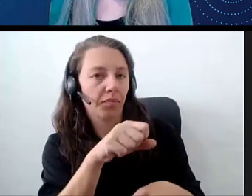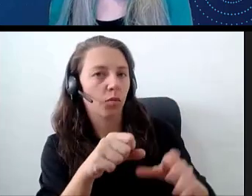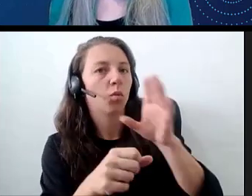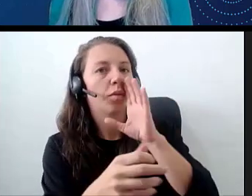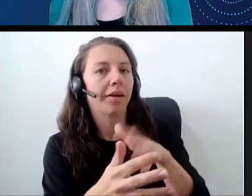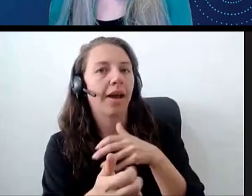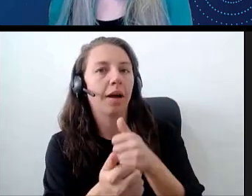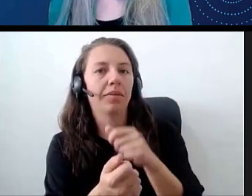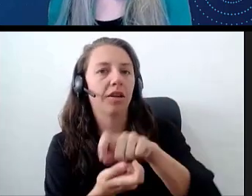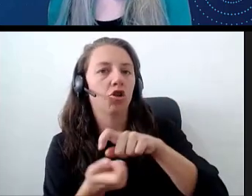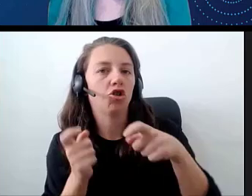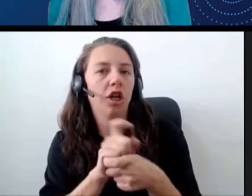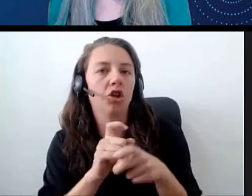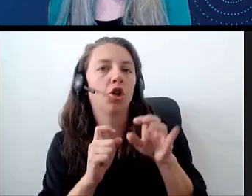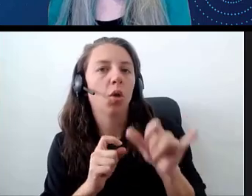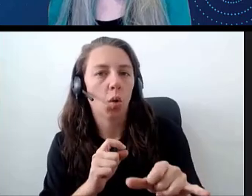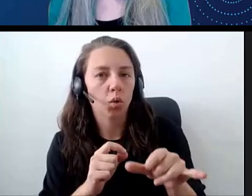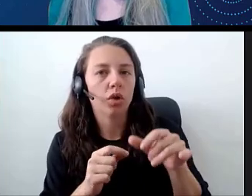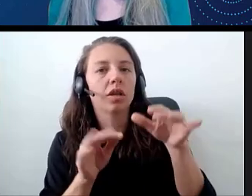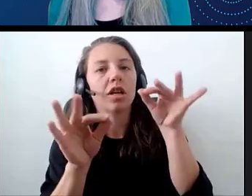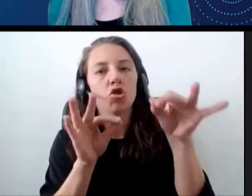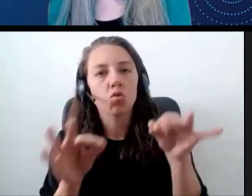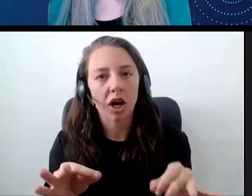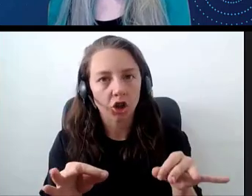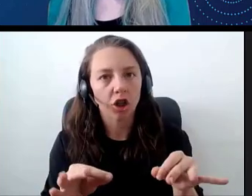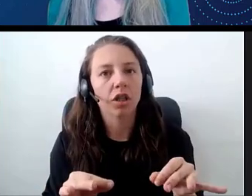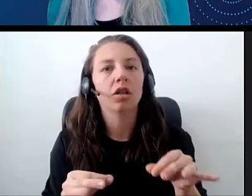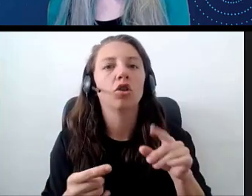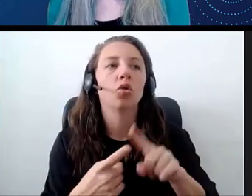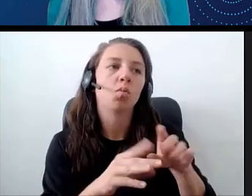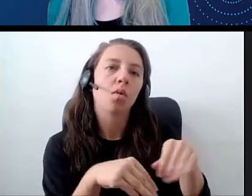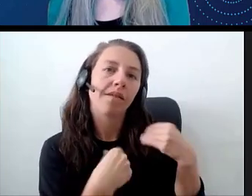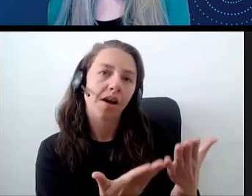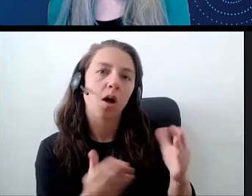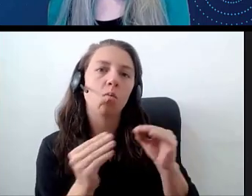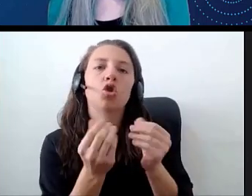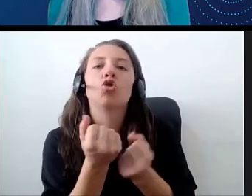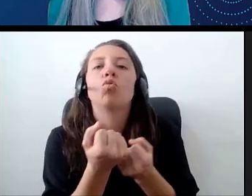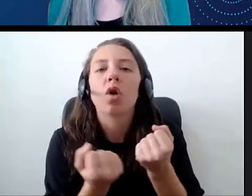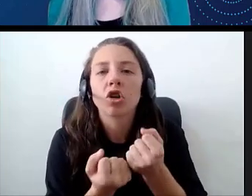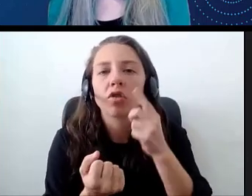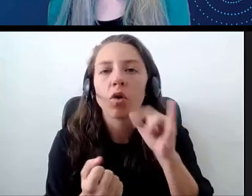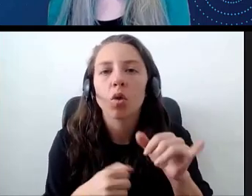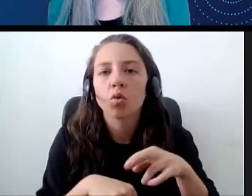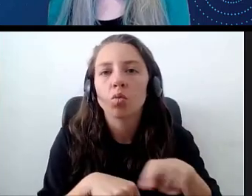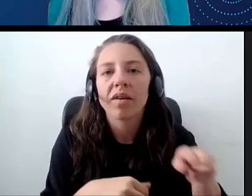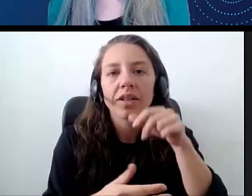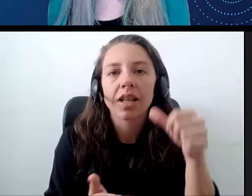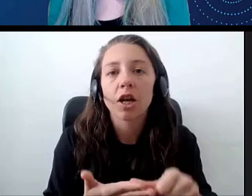sent to referees to provide more structure to those reference letters. It's our hope that the resulting letters